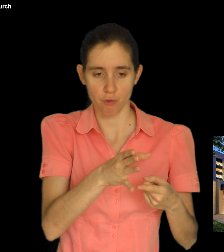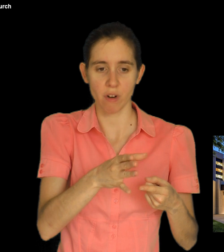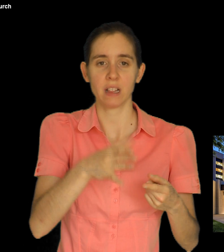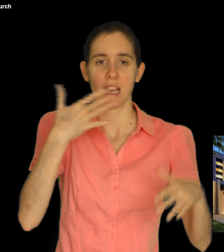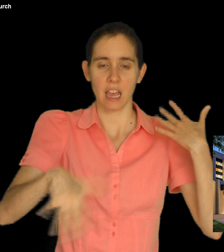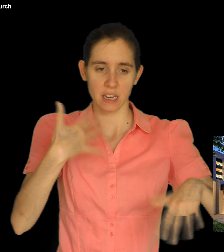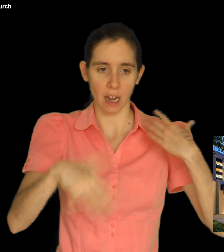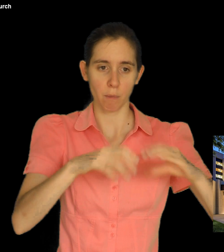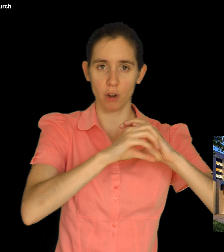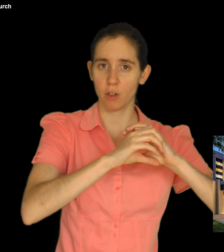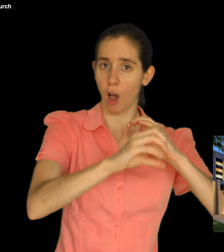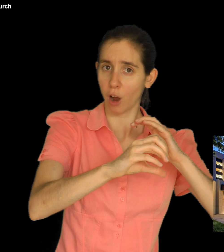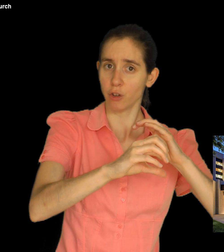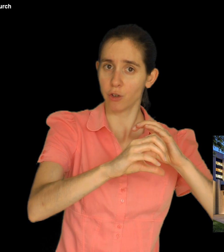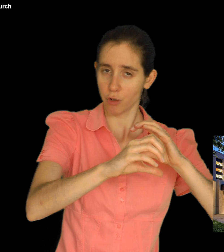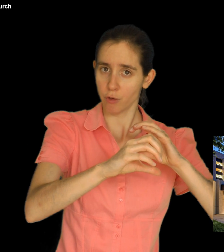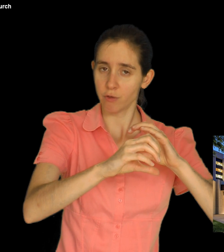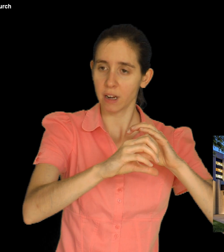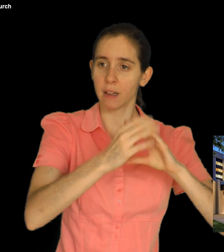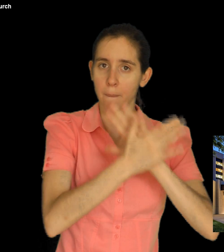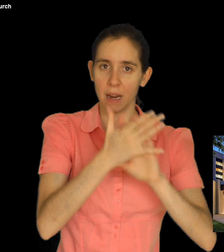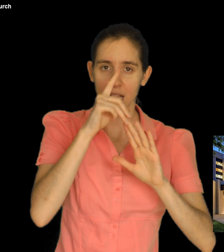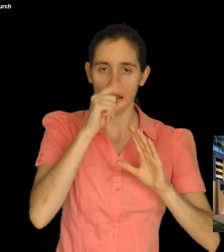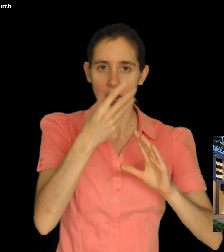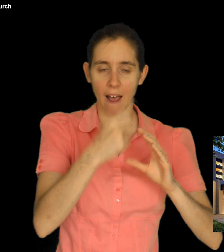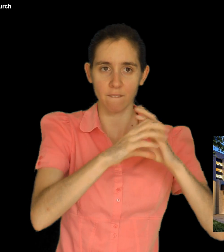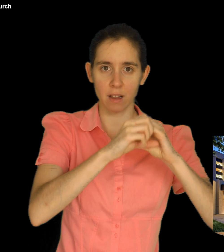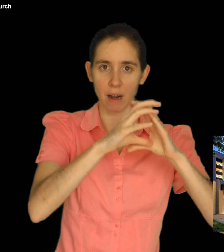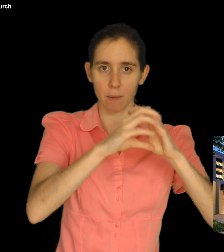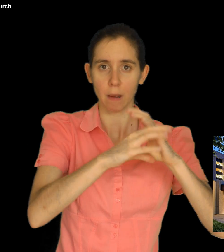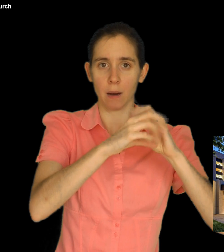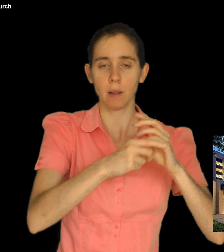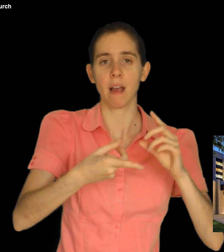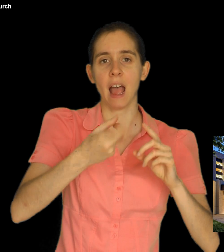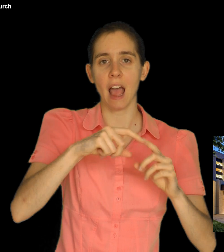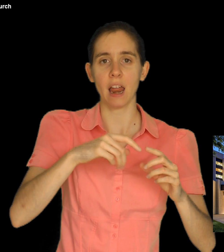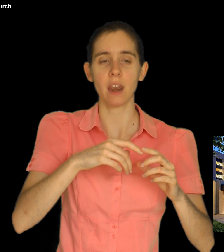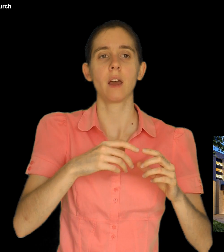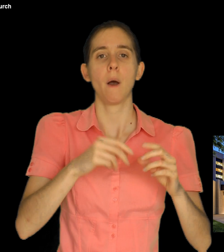arteries predisposing them to spasms and plaque buildup. Smokers are also more